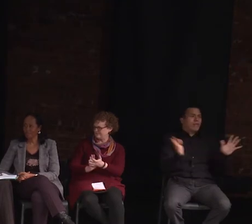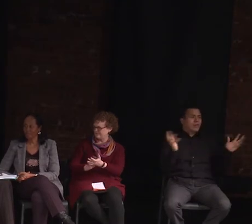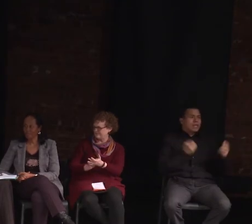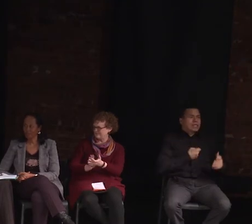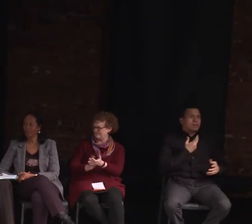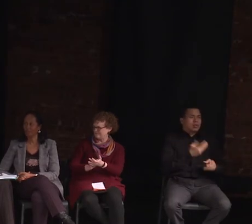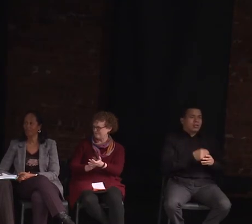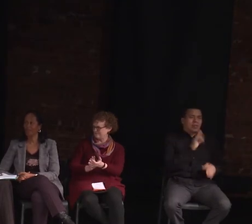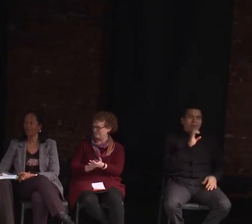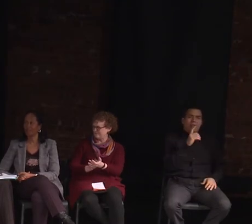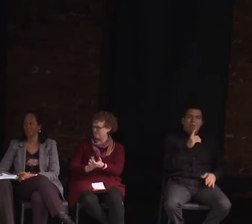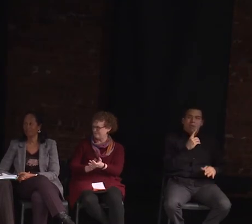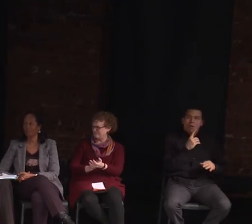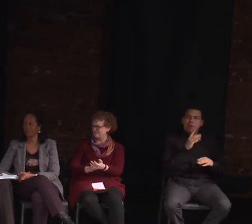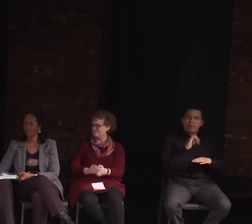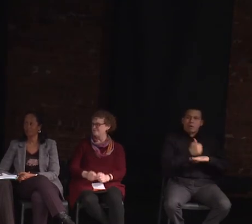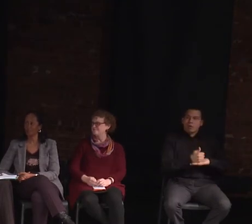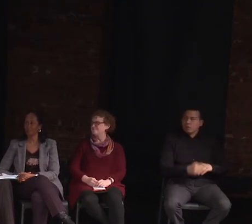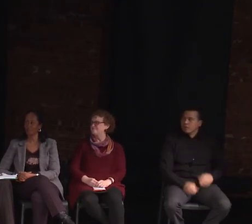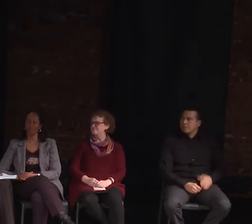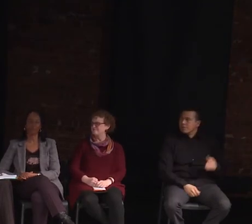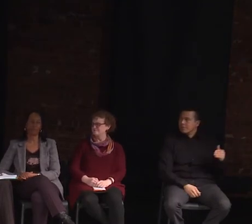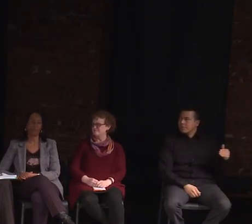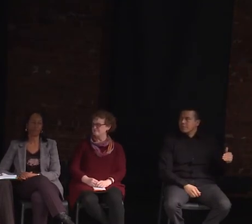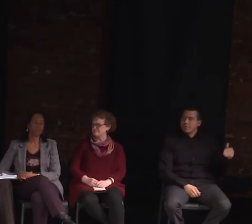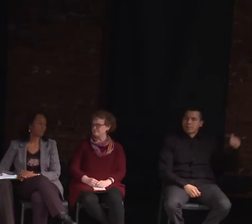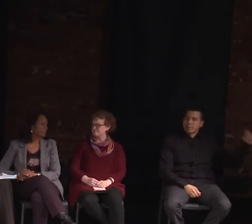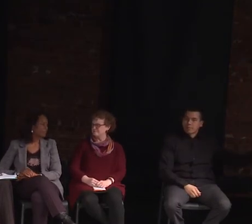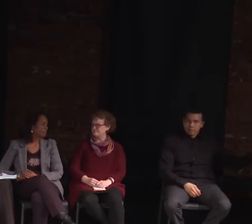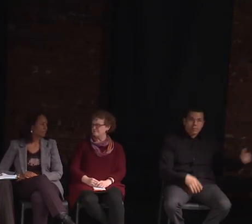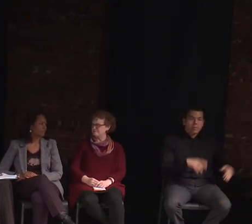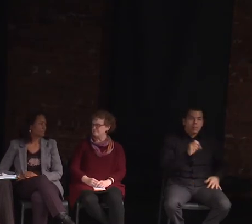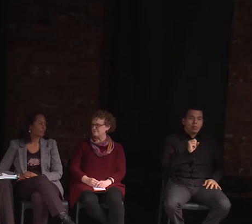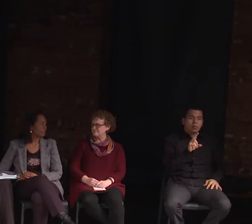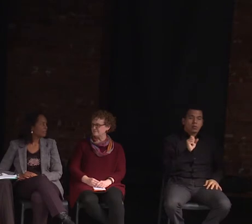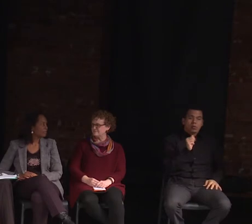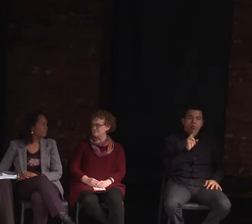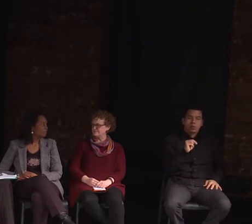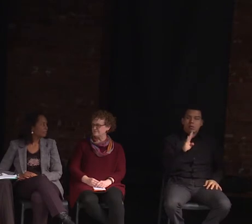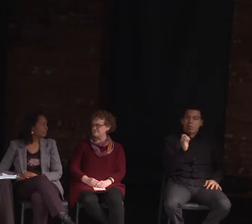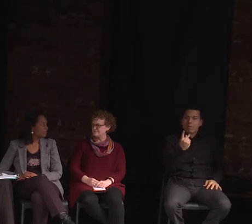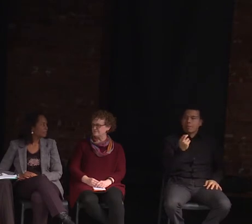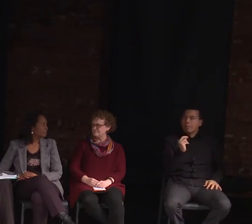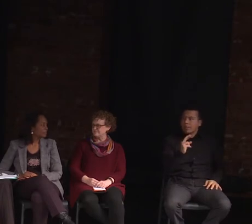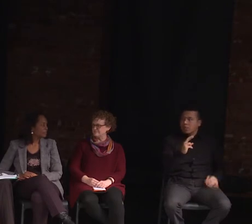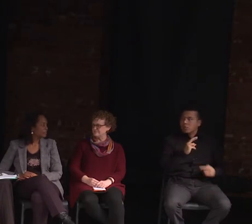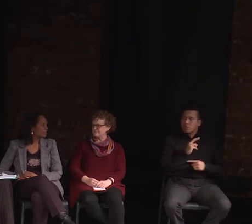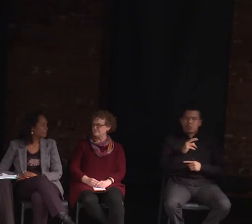Edwin: Susan Feder, Program Officer at The Andrew W. Mellon Foundation.